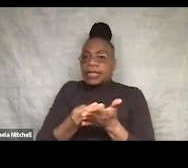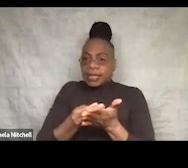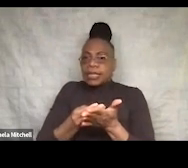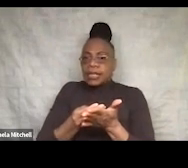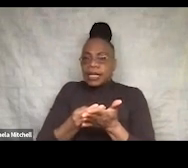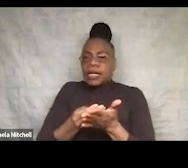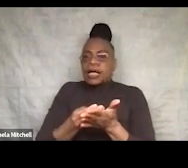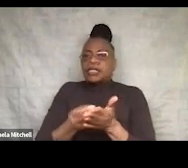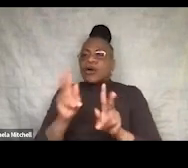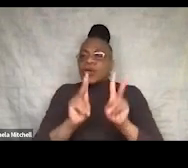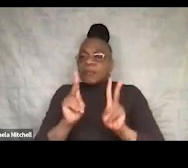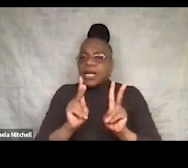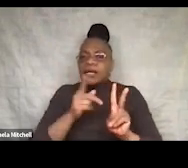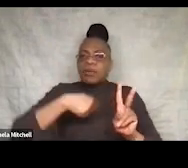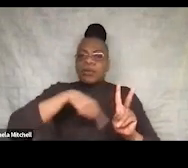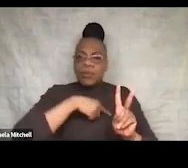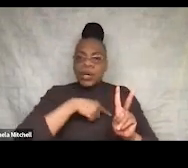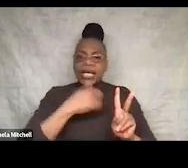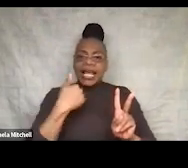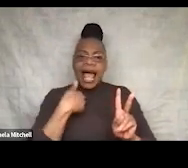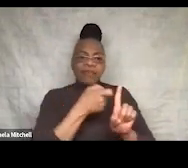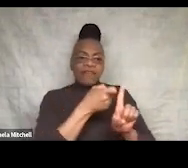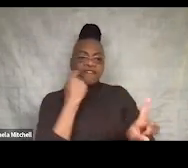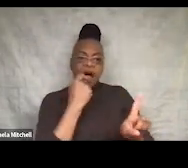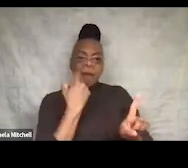we can bring 'em right from the street into the nav center,